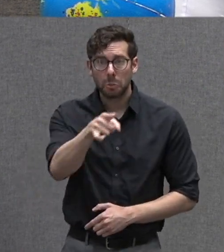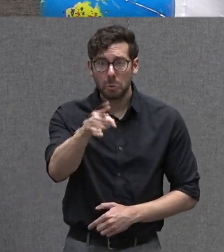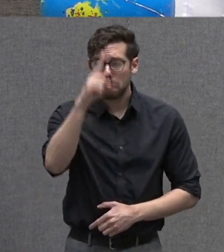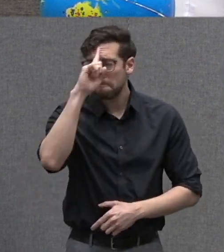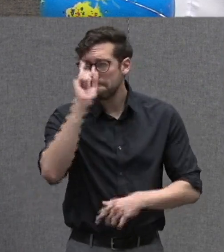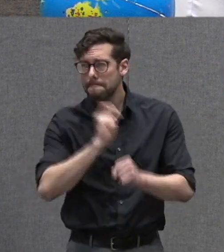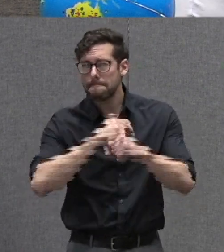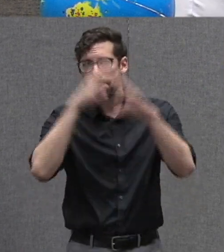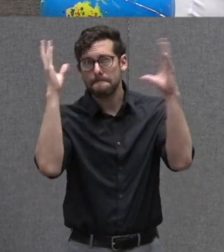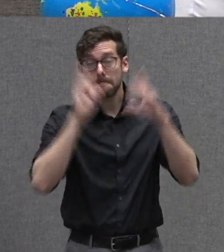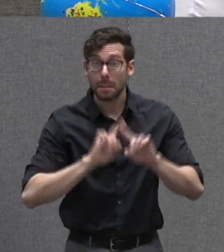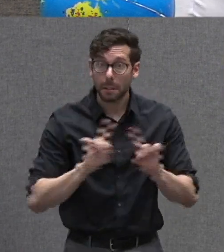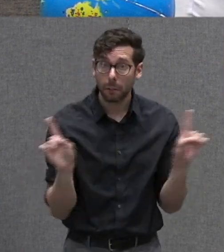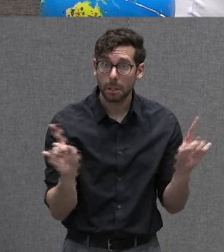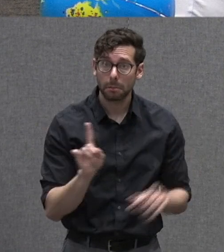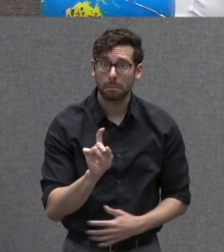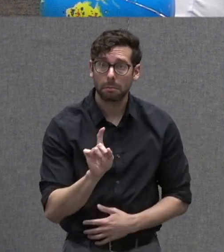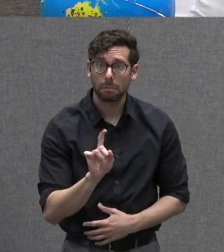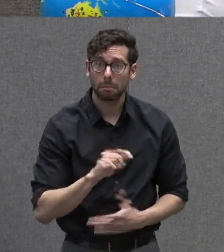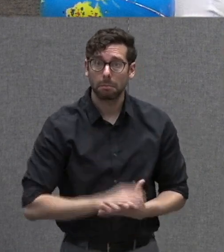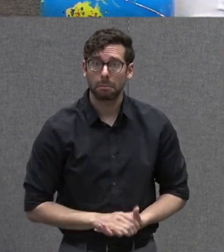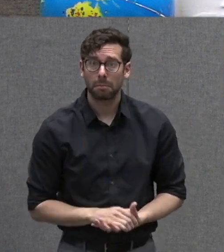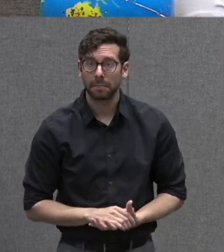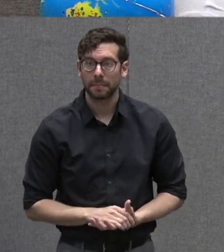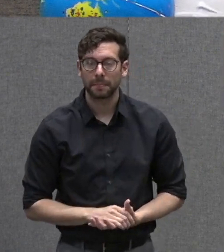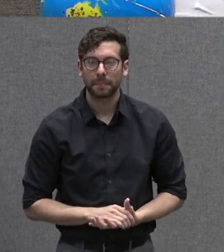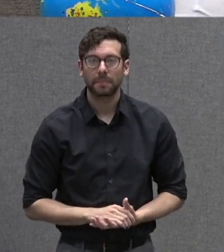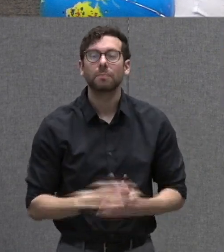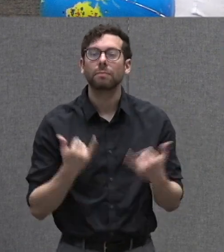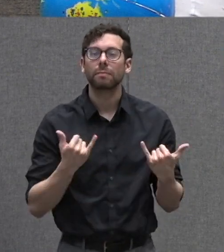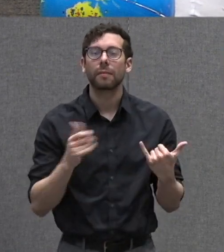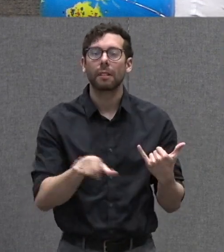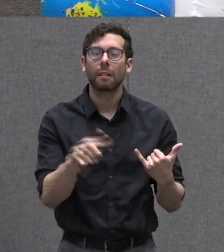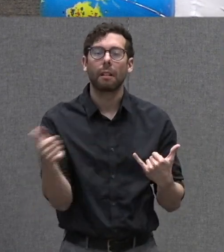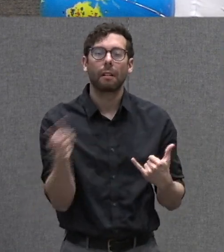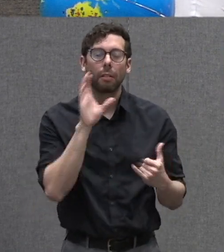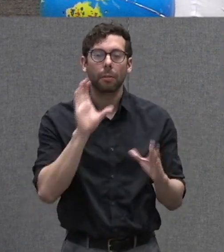I Have another picture here to describe spring.